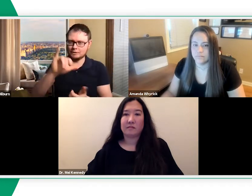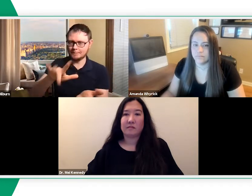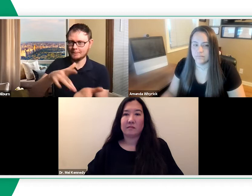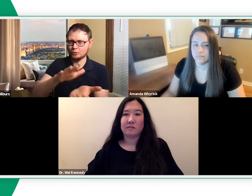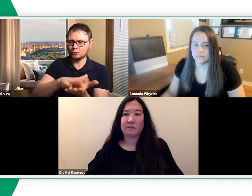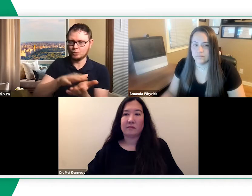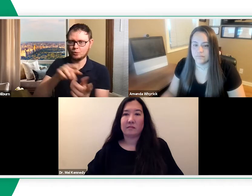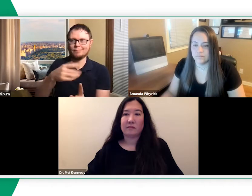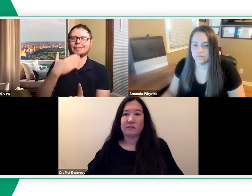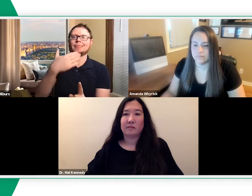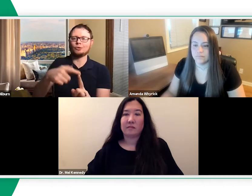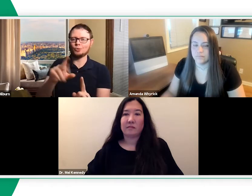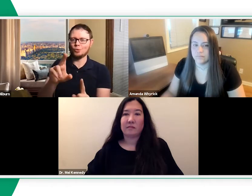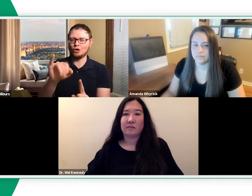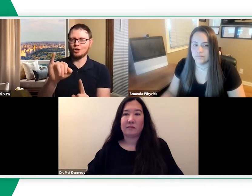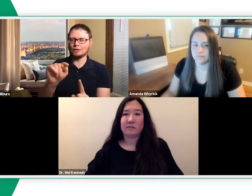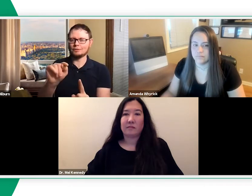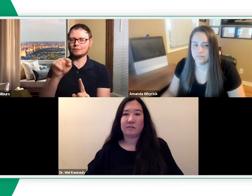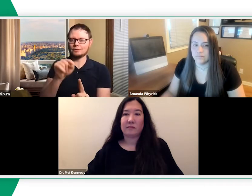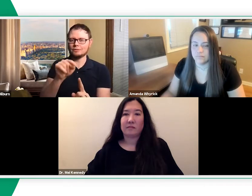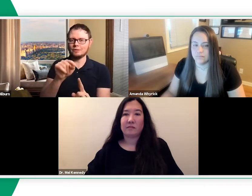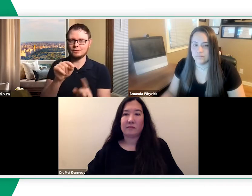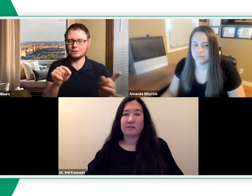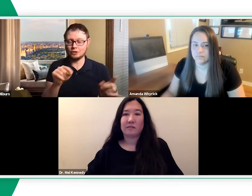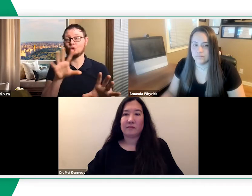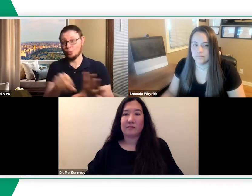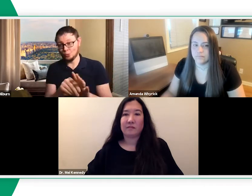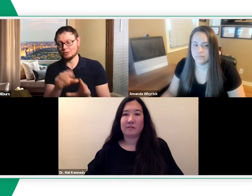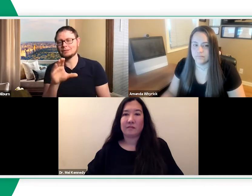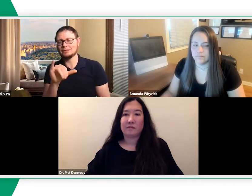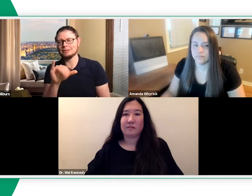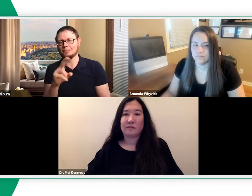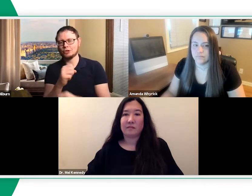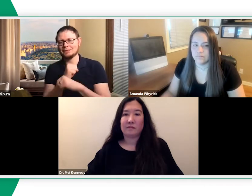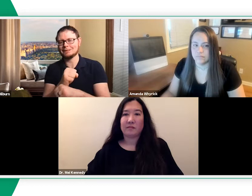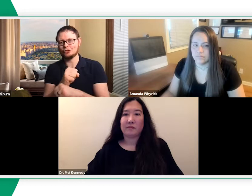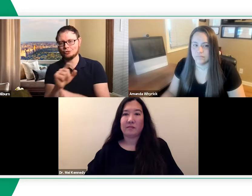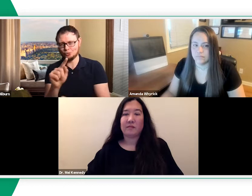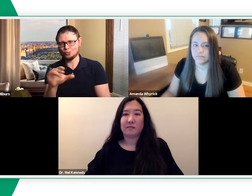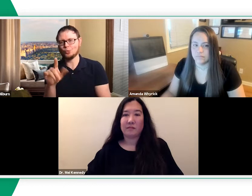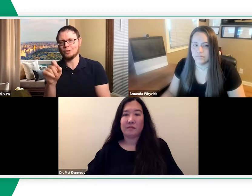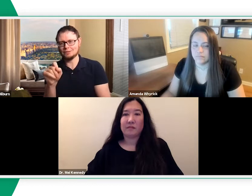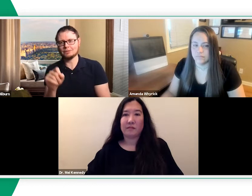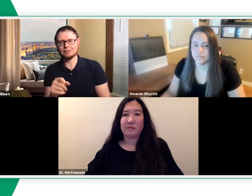and high school, with the predominant focus on middle school. Thank you to RIT. This includes